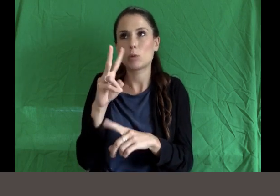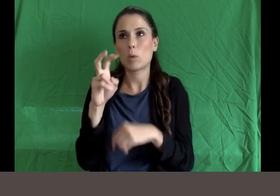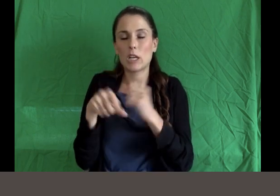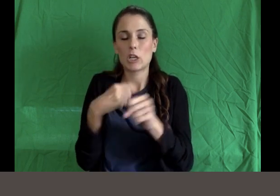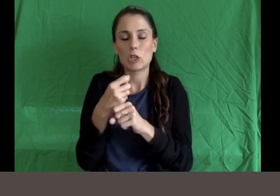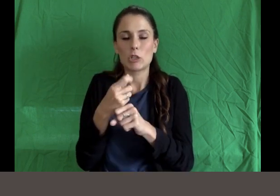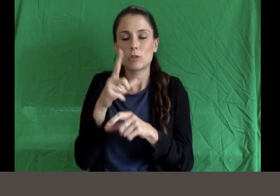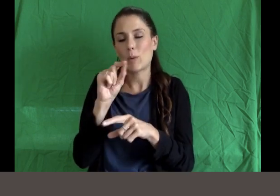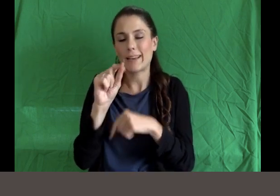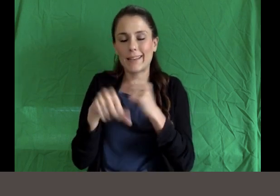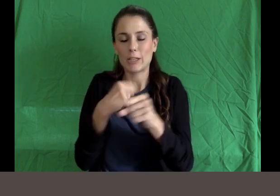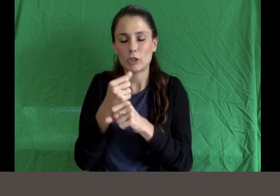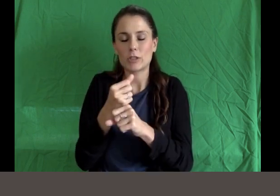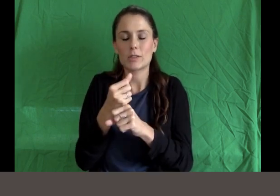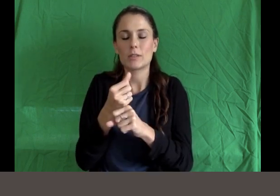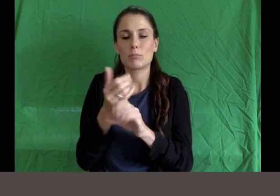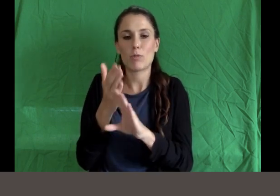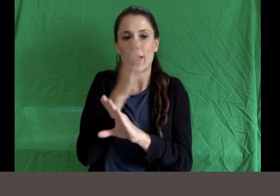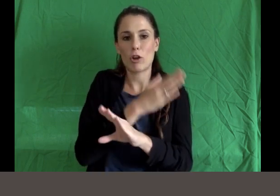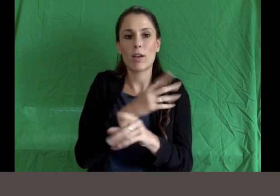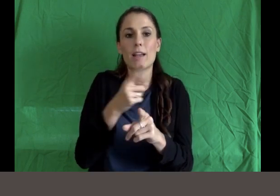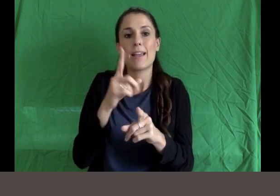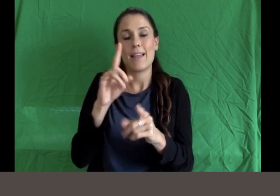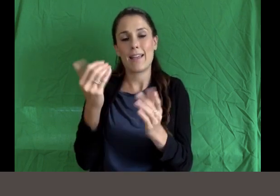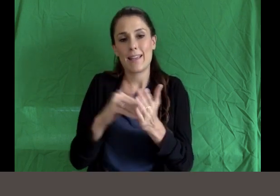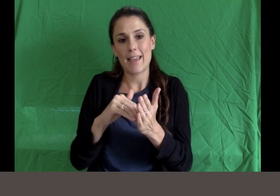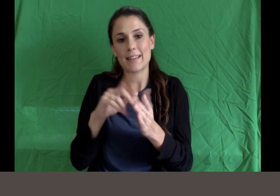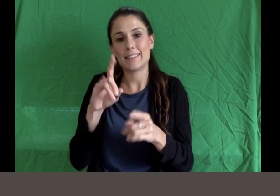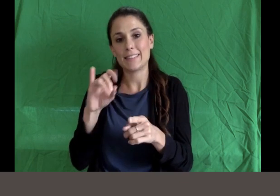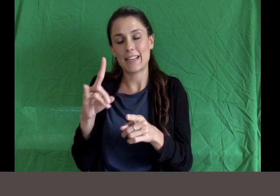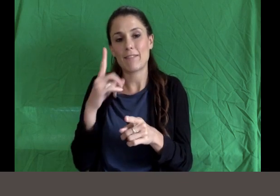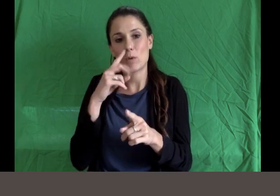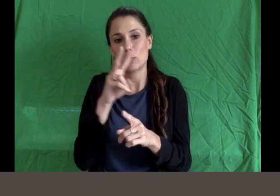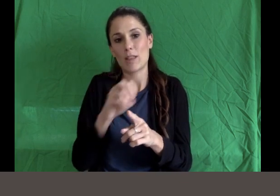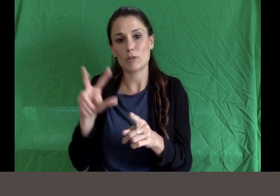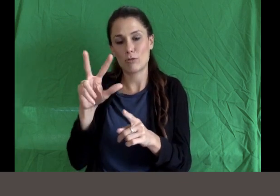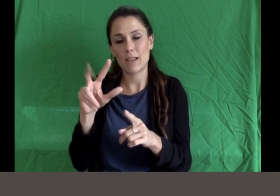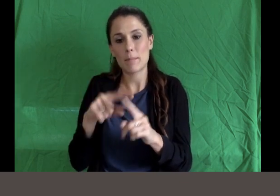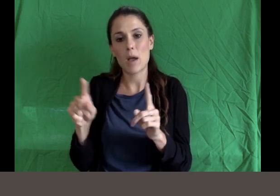center the red bars is the actual observed data so the actual highs daily highs and daily lows